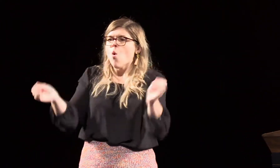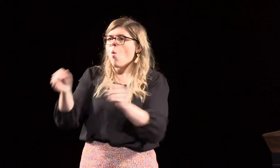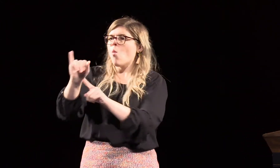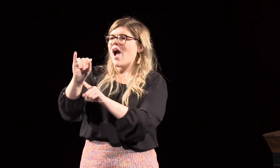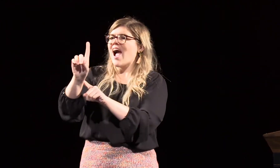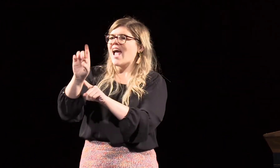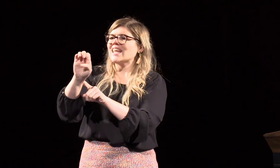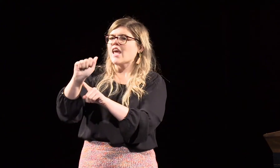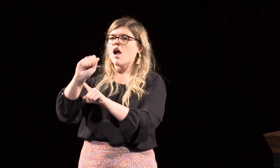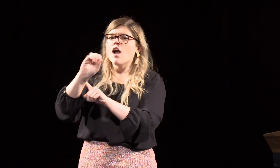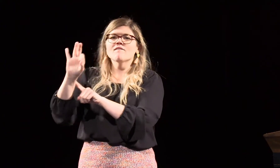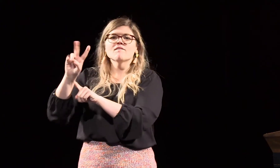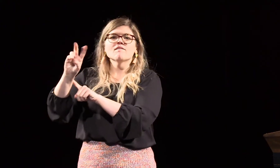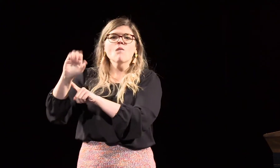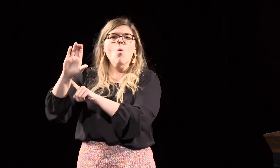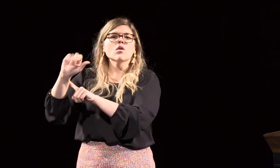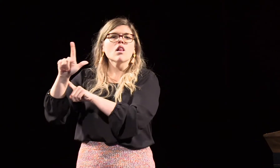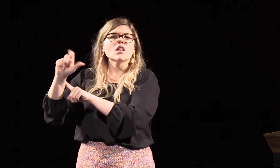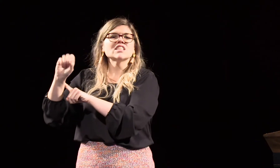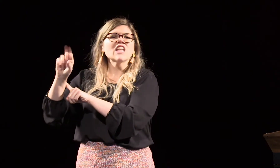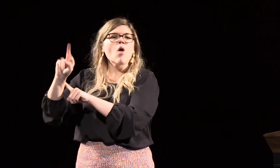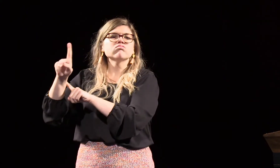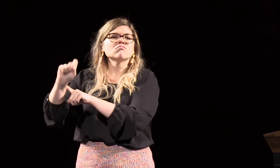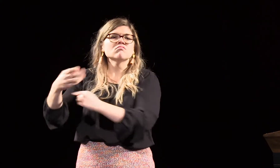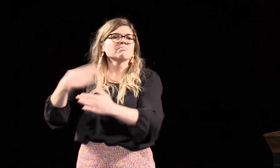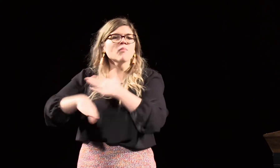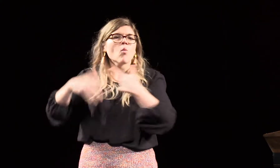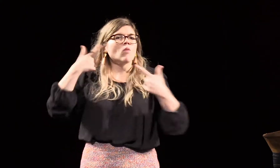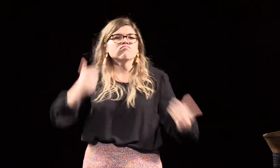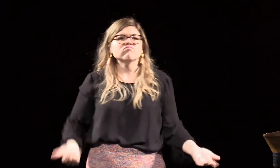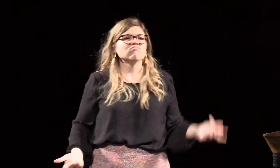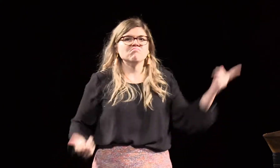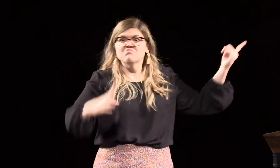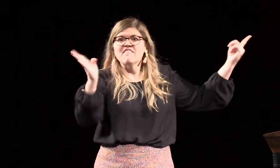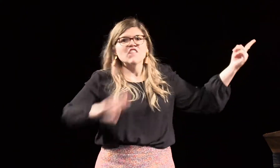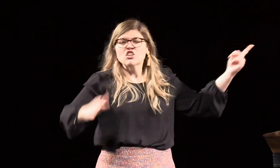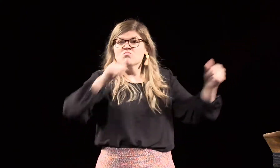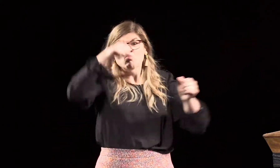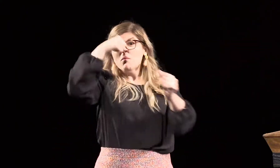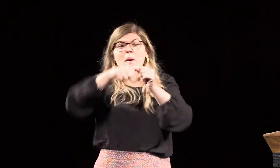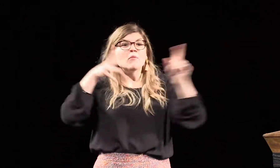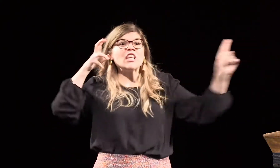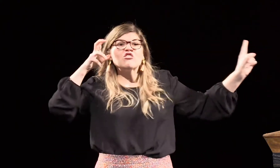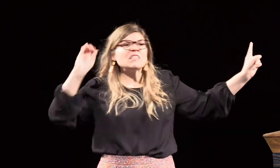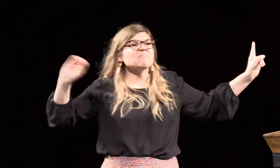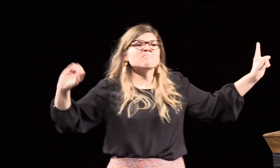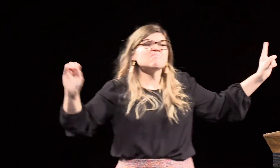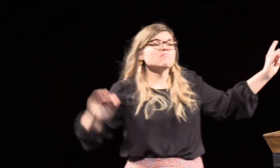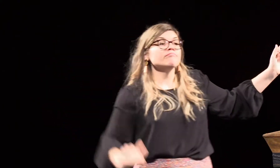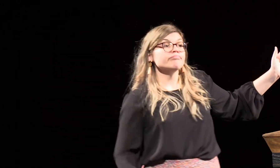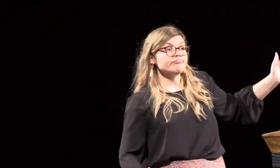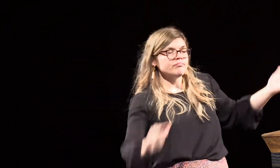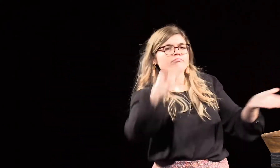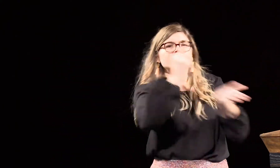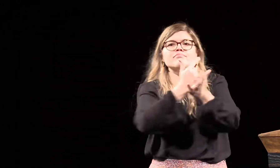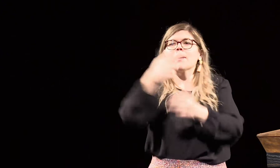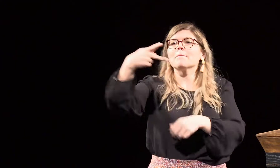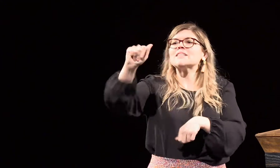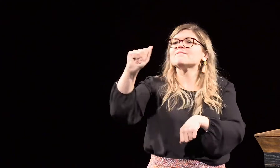Carlin was born deaf with "no idea of vocal sounds." Carlin doesn't ever remember hearing.